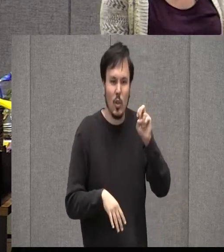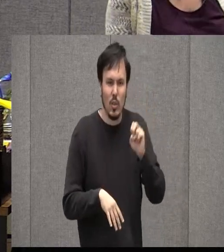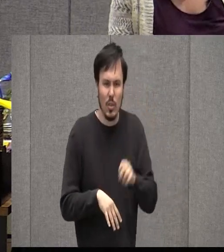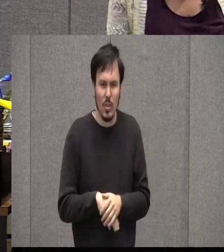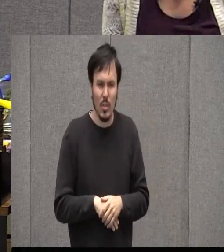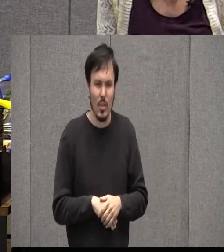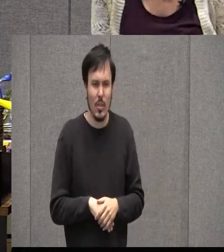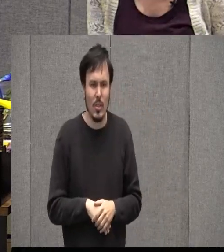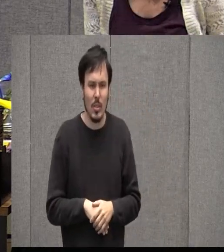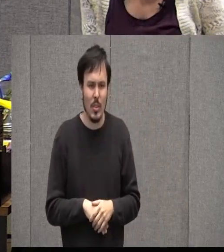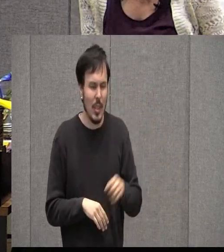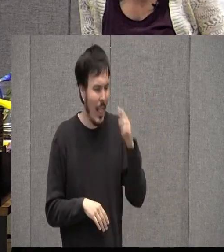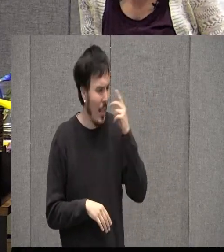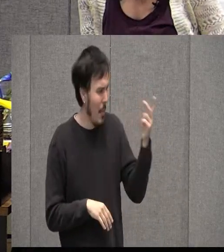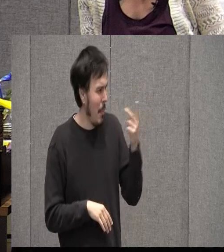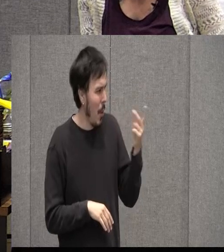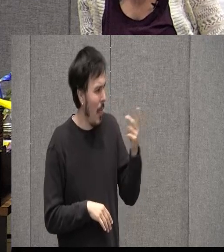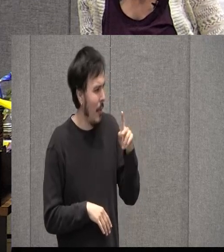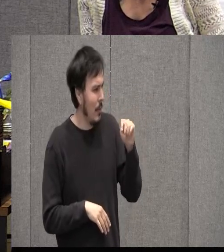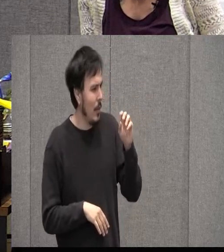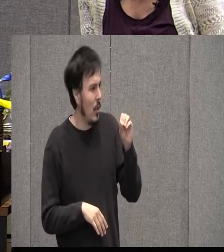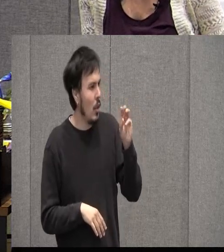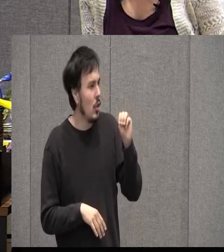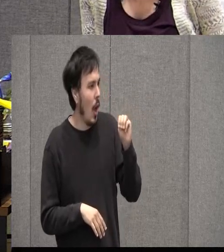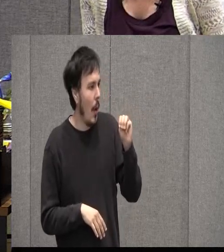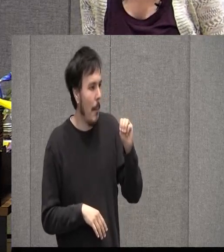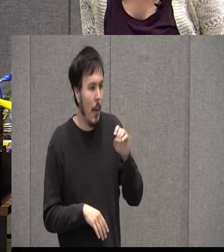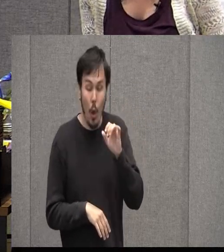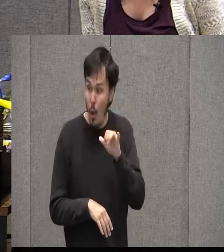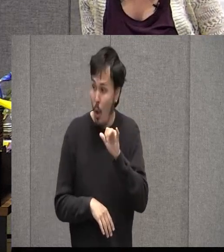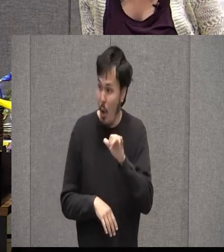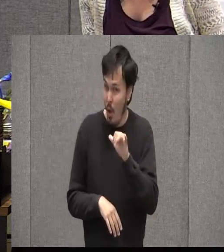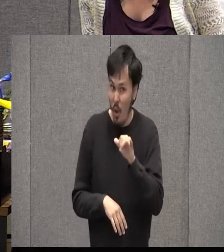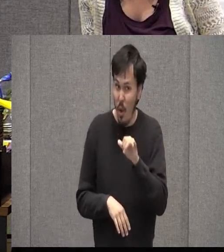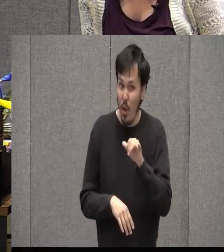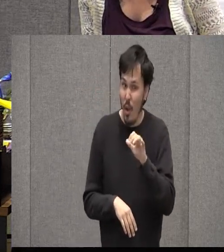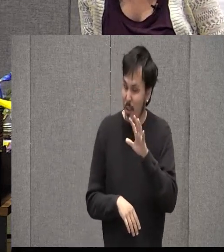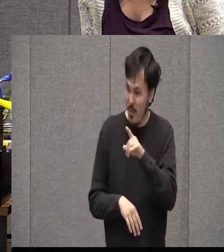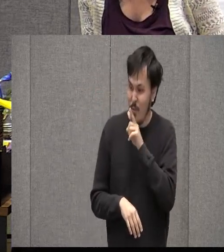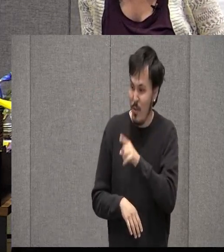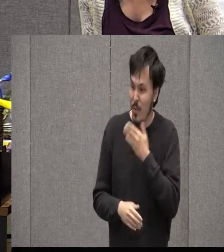I think so. We both have TOMS on so sometimes, oh, you got really good texture. I got texture. So if you take your shoe